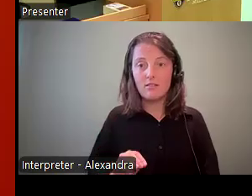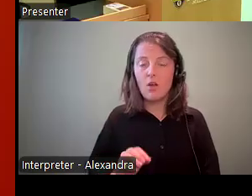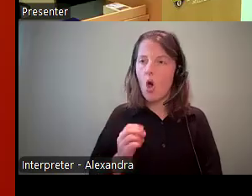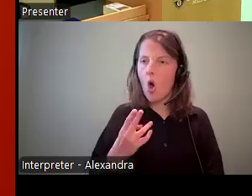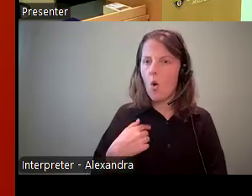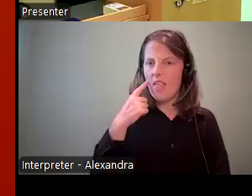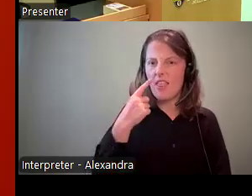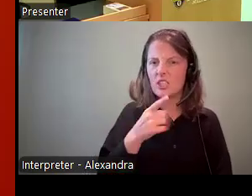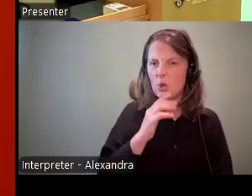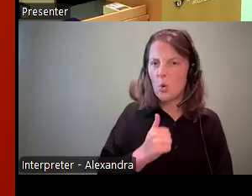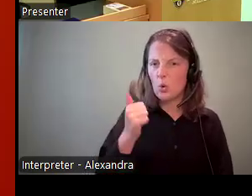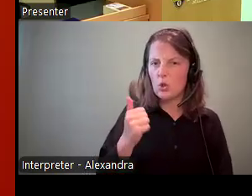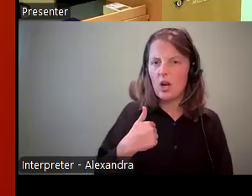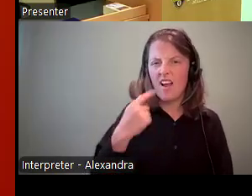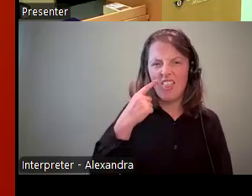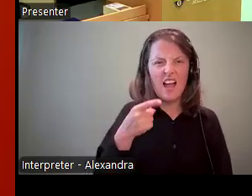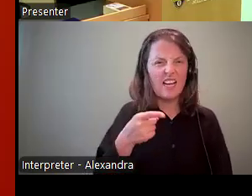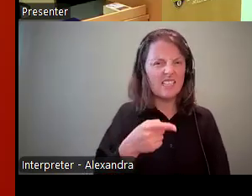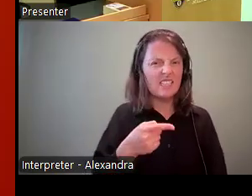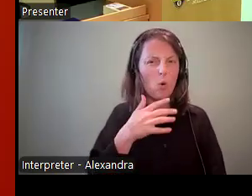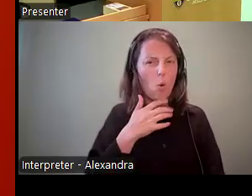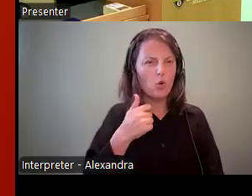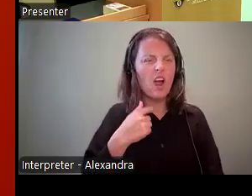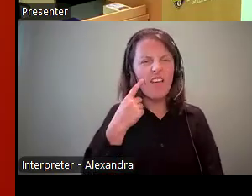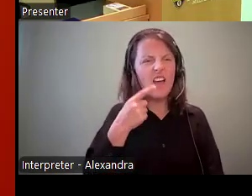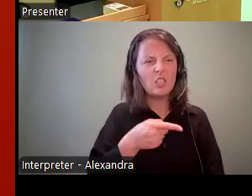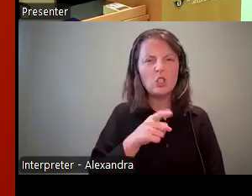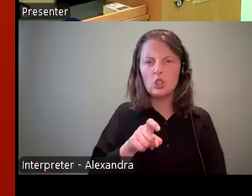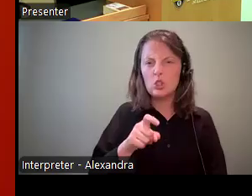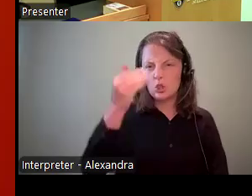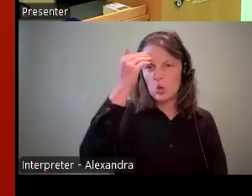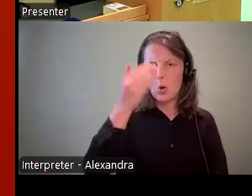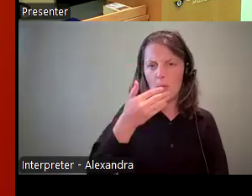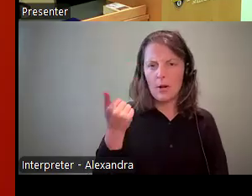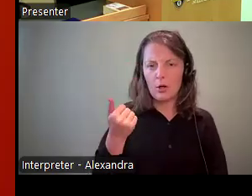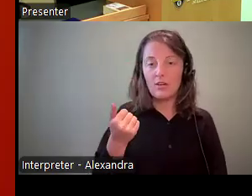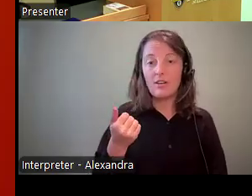thought she should know better. So, therefore, the consequences of what is actually an age normative